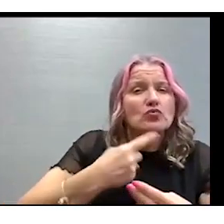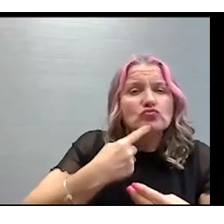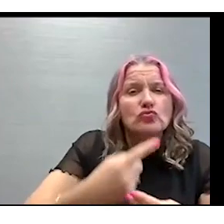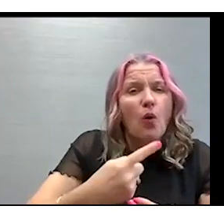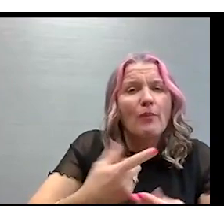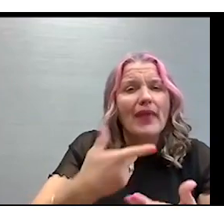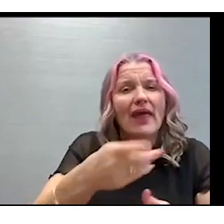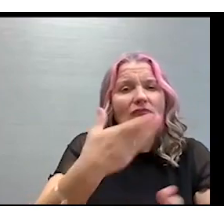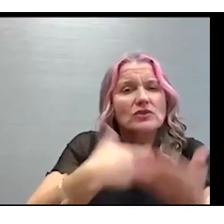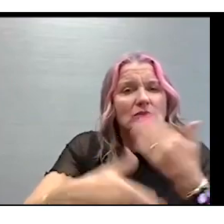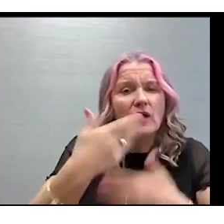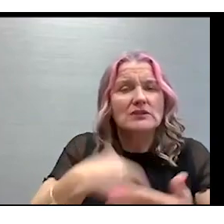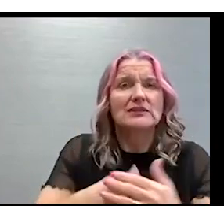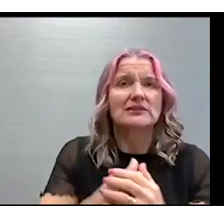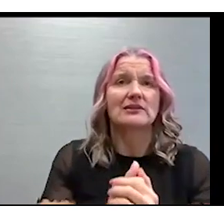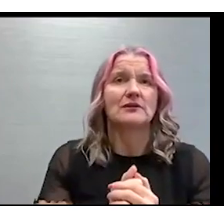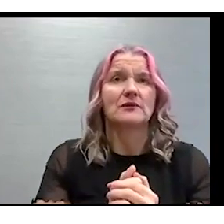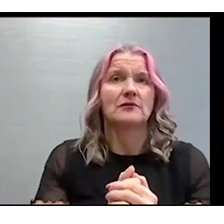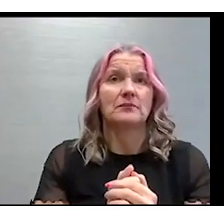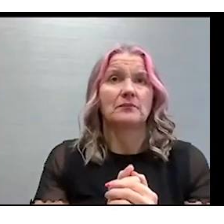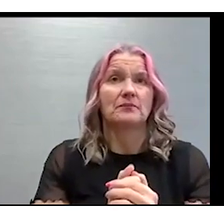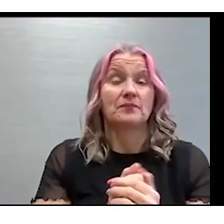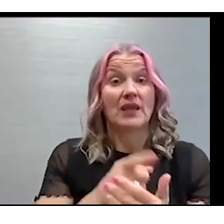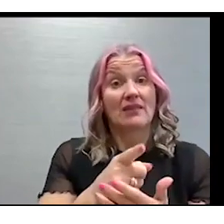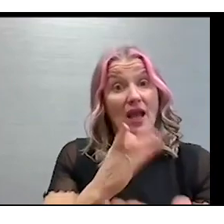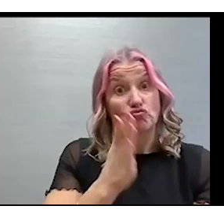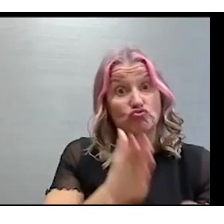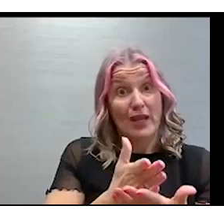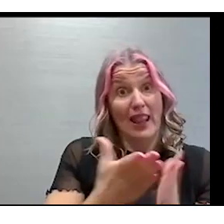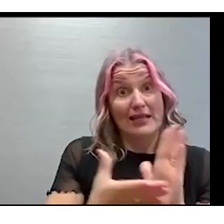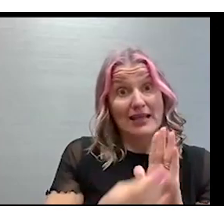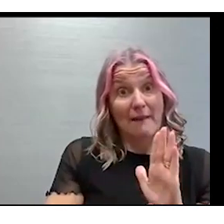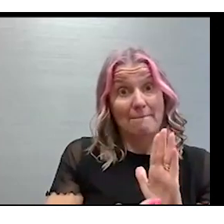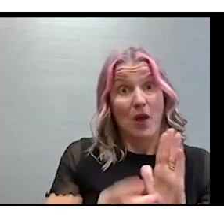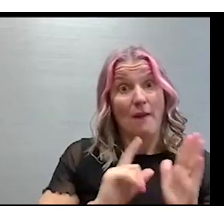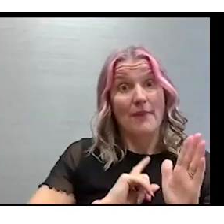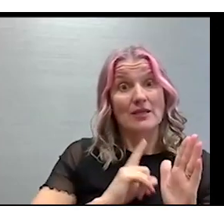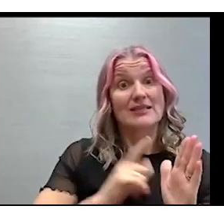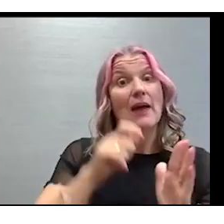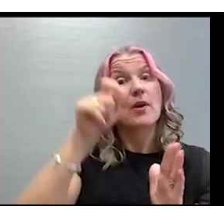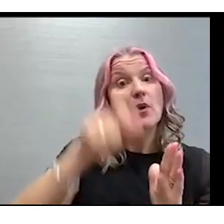So if I'm this is a this is a real example because I'm not a person and with dyslexia numbers